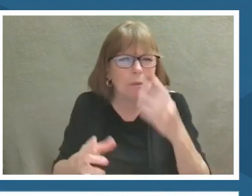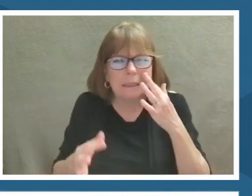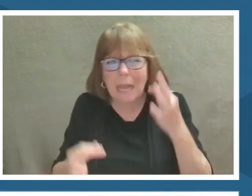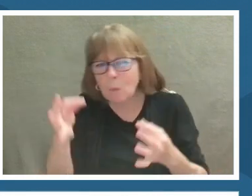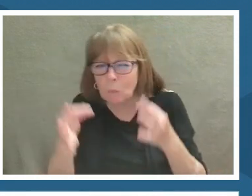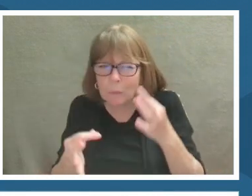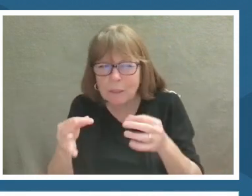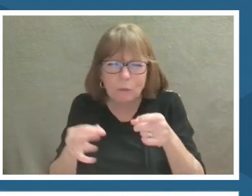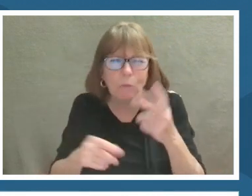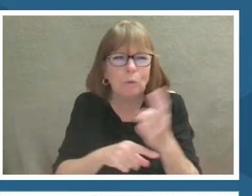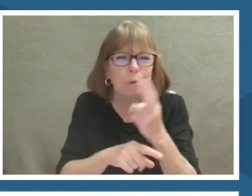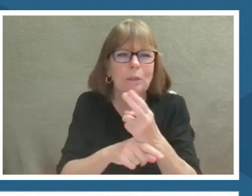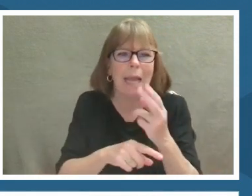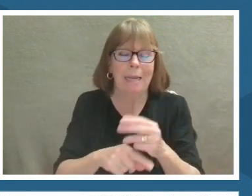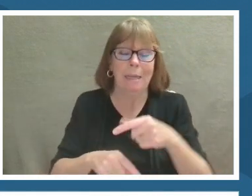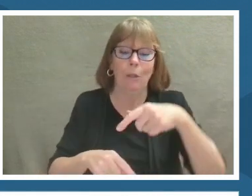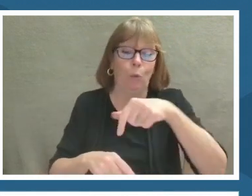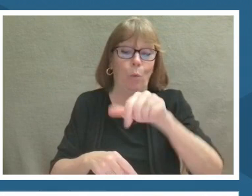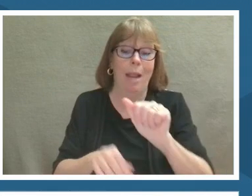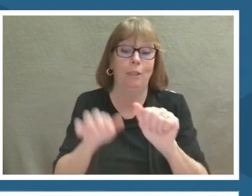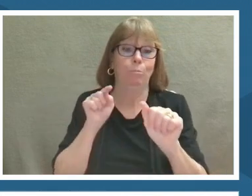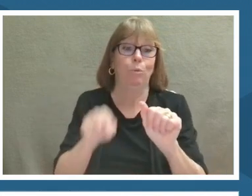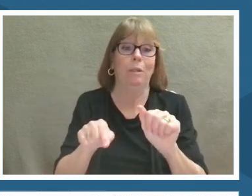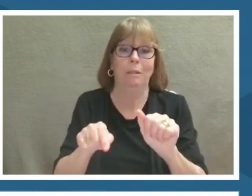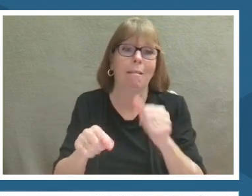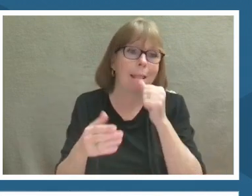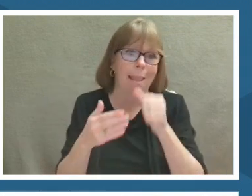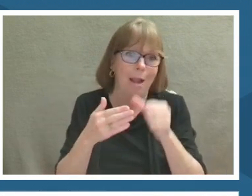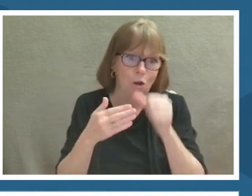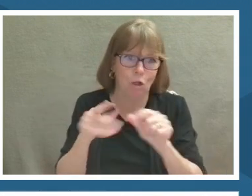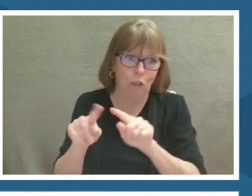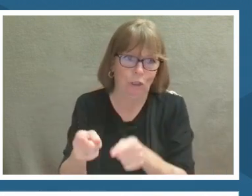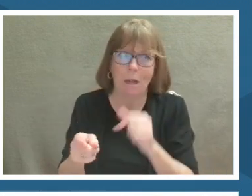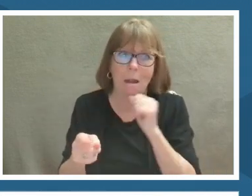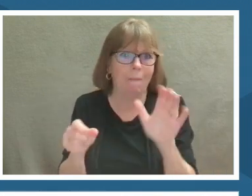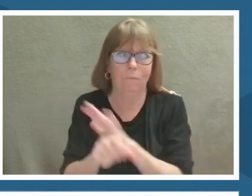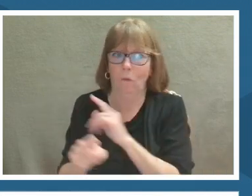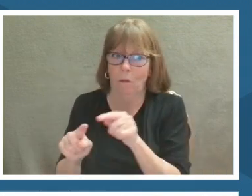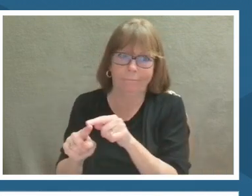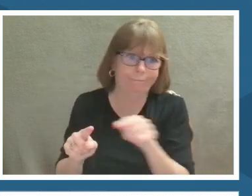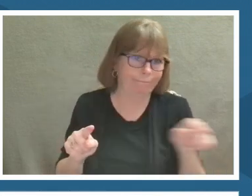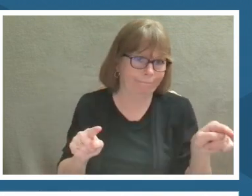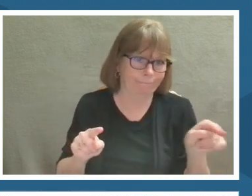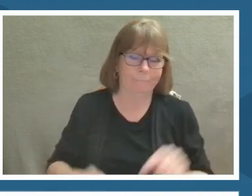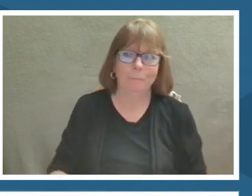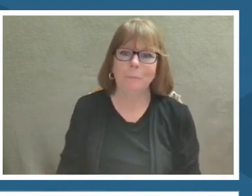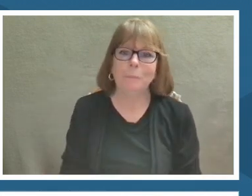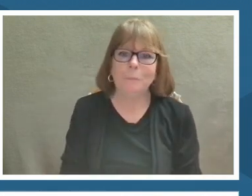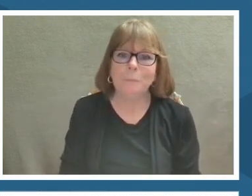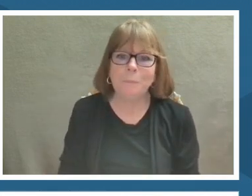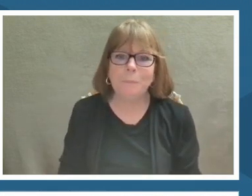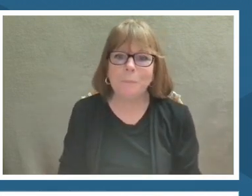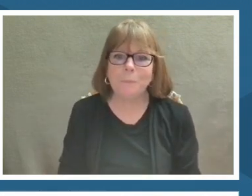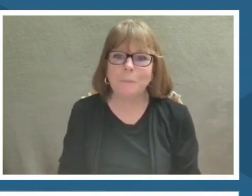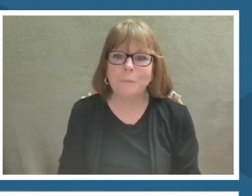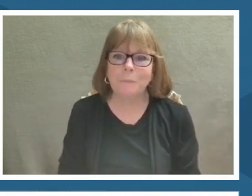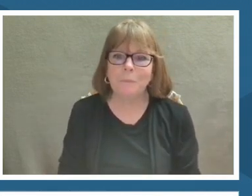based learning engineering design career and tech ed